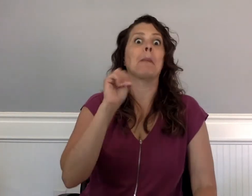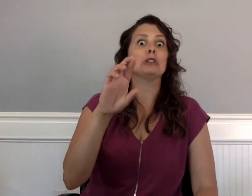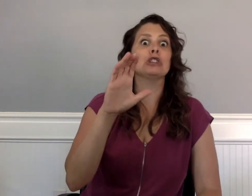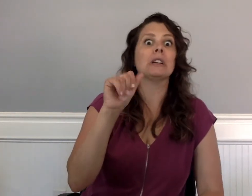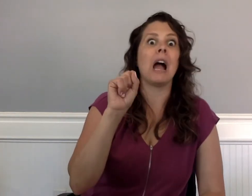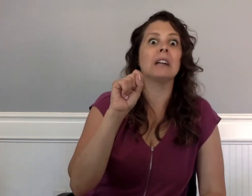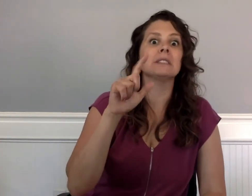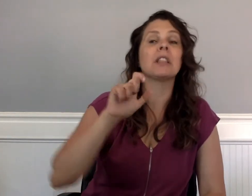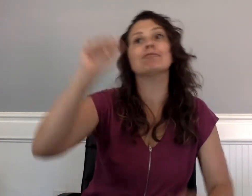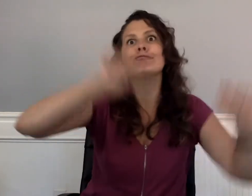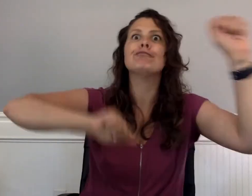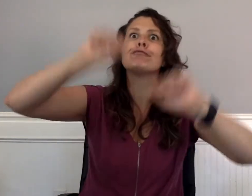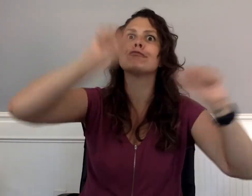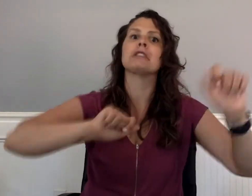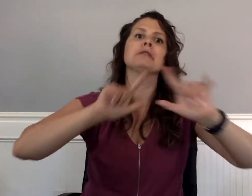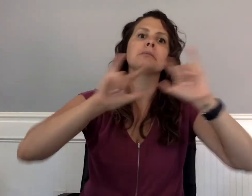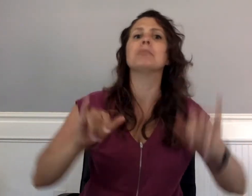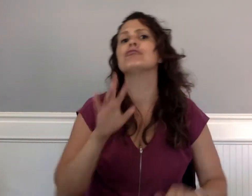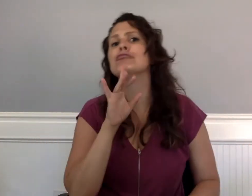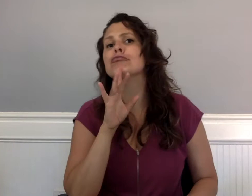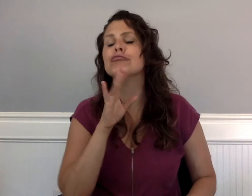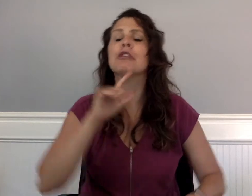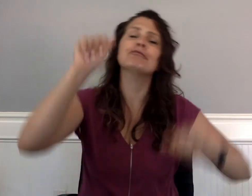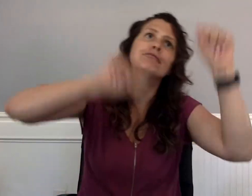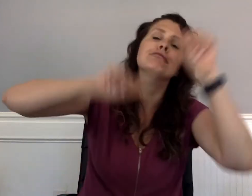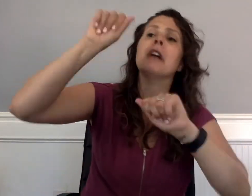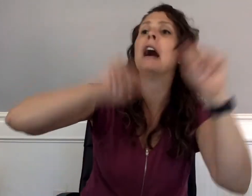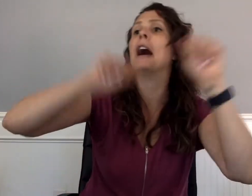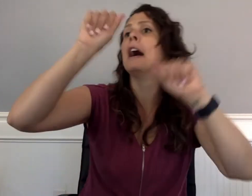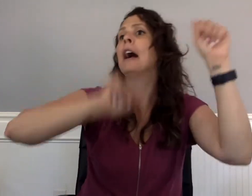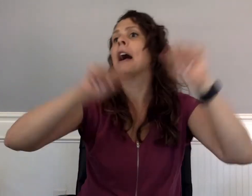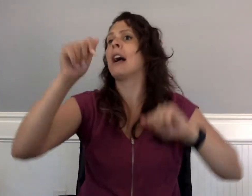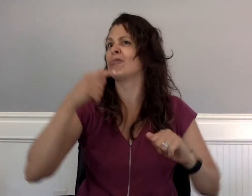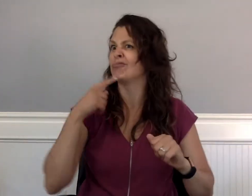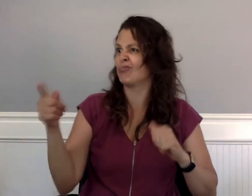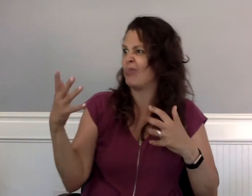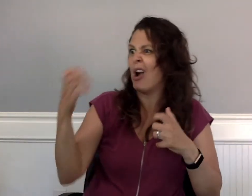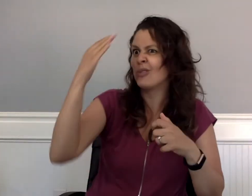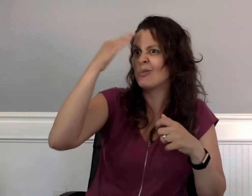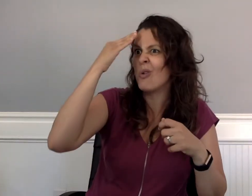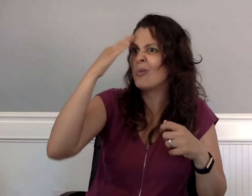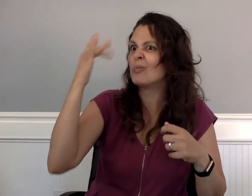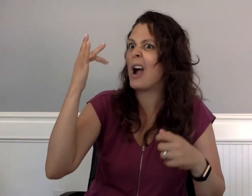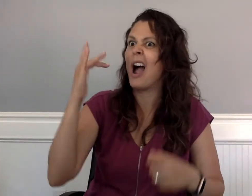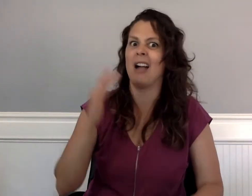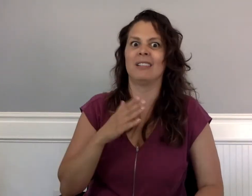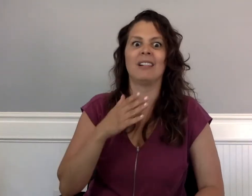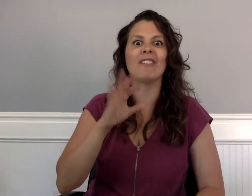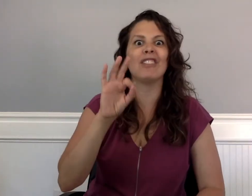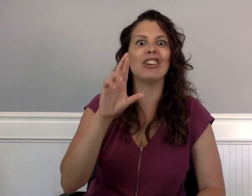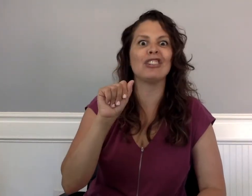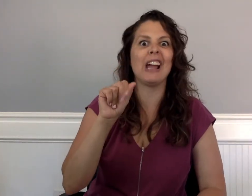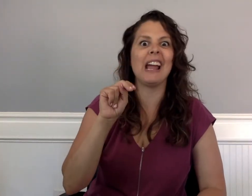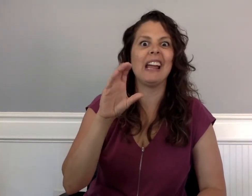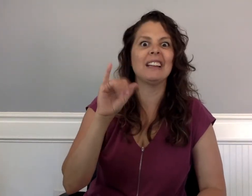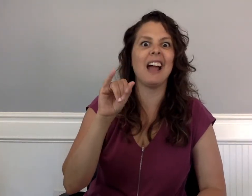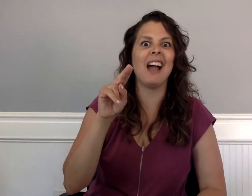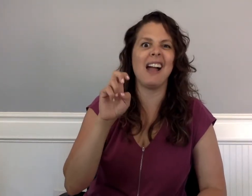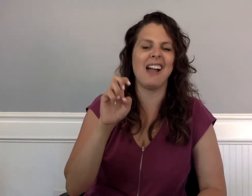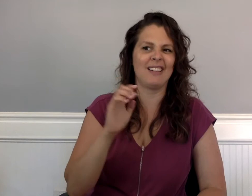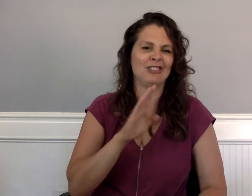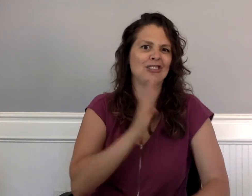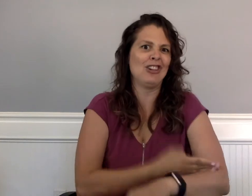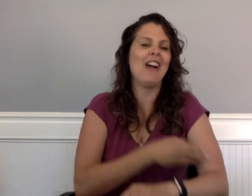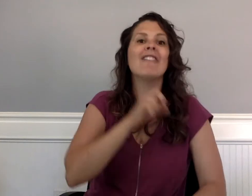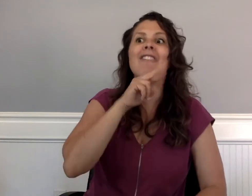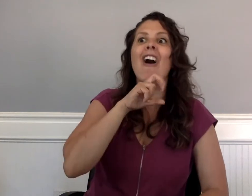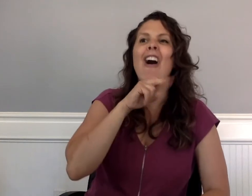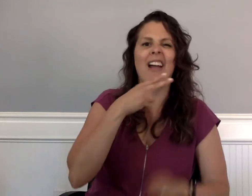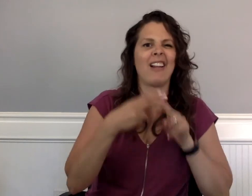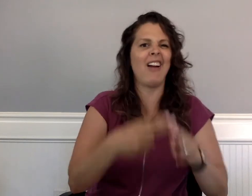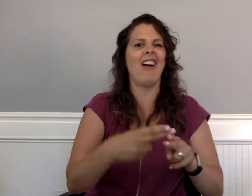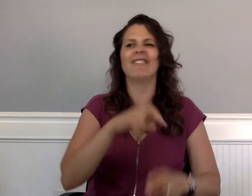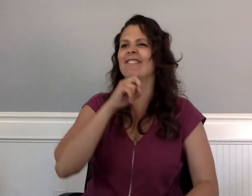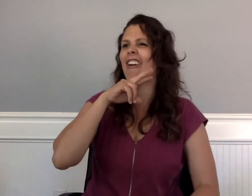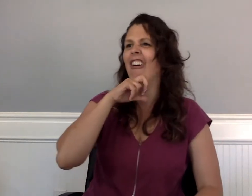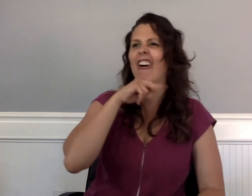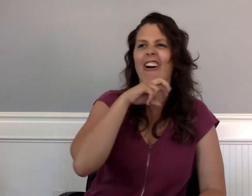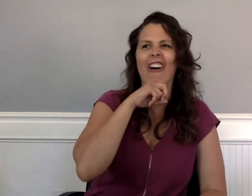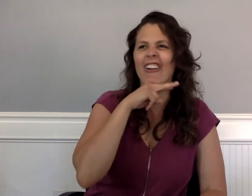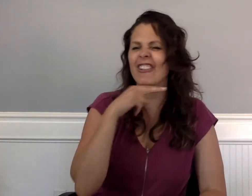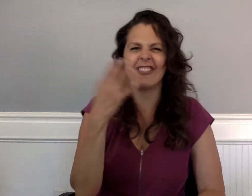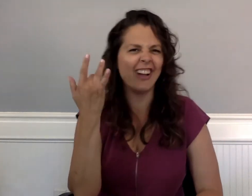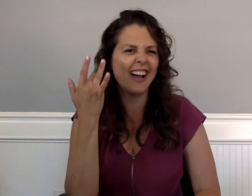“Would you like to know why Francine is called Frog?” Mr. Castle asked Charlie.